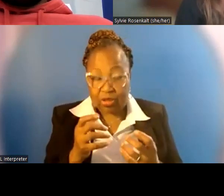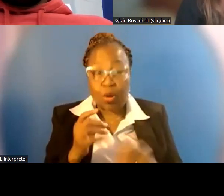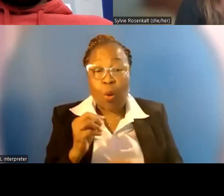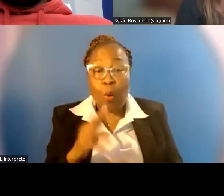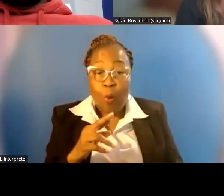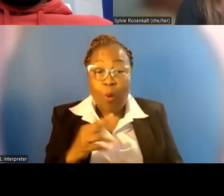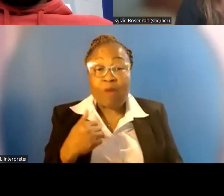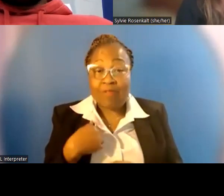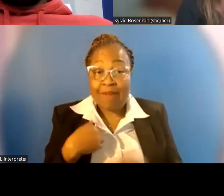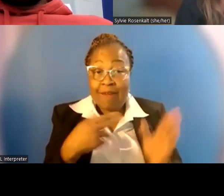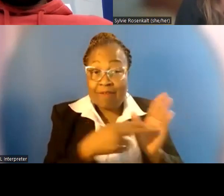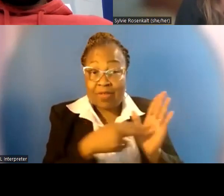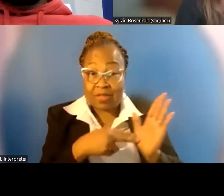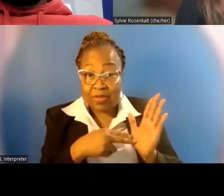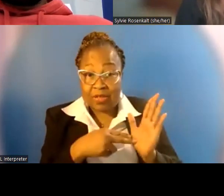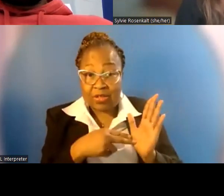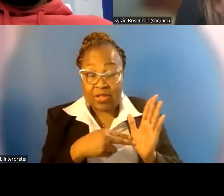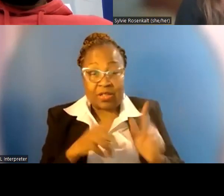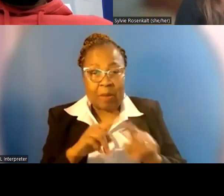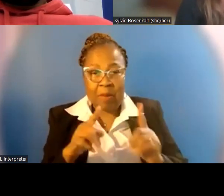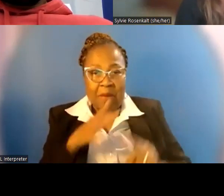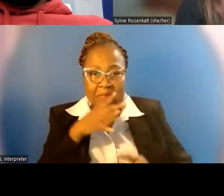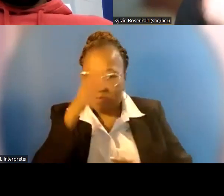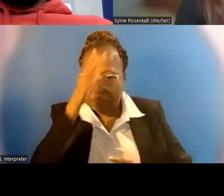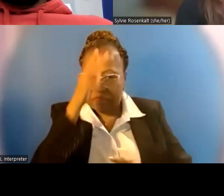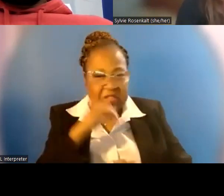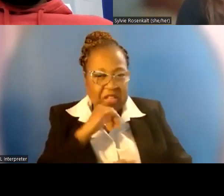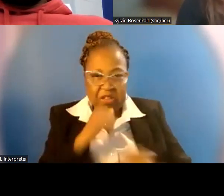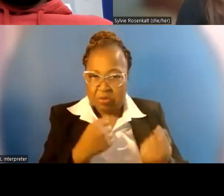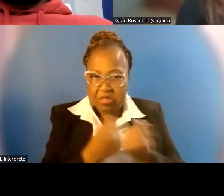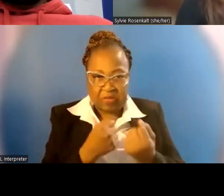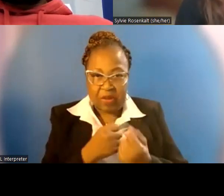or their parents aren't supportive of their disability.